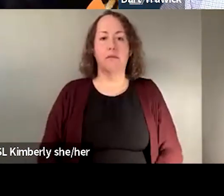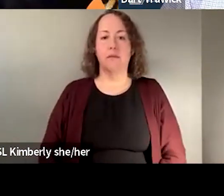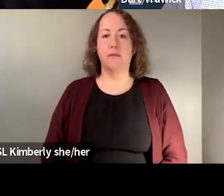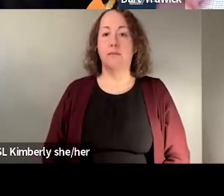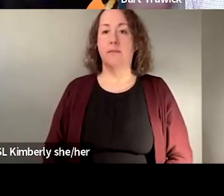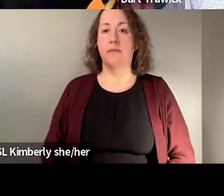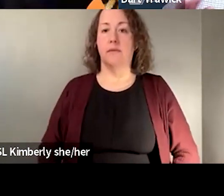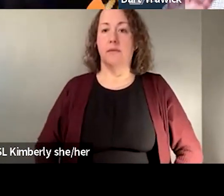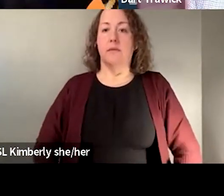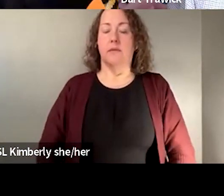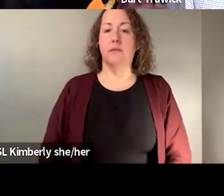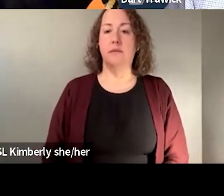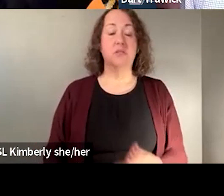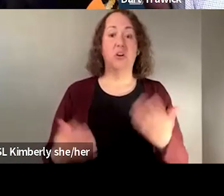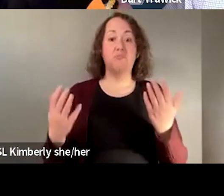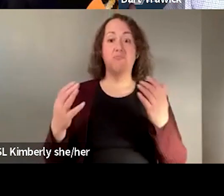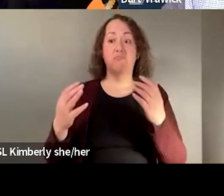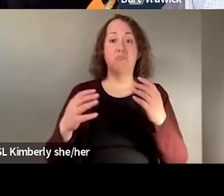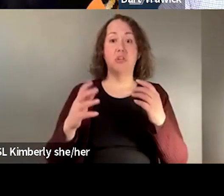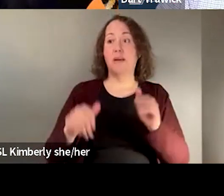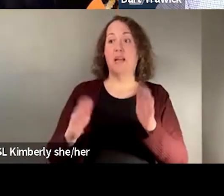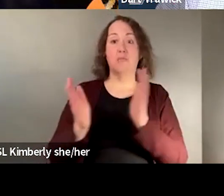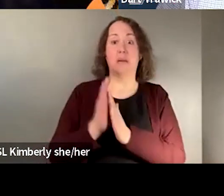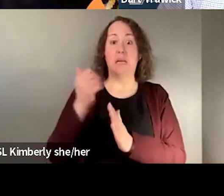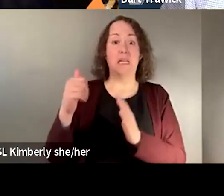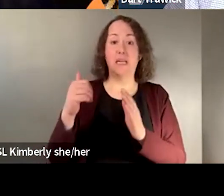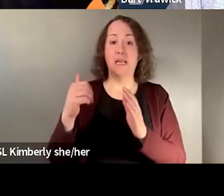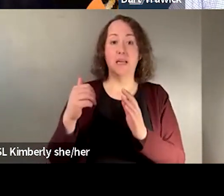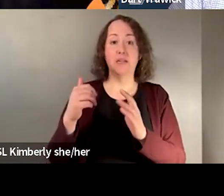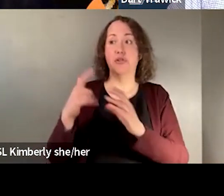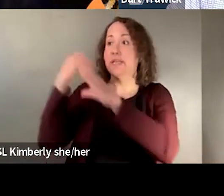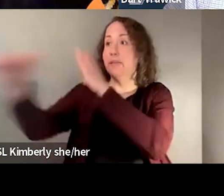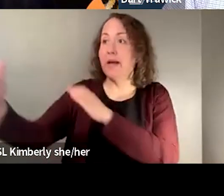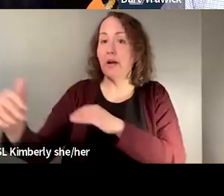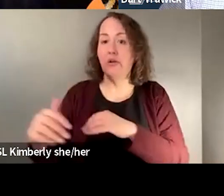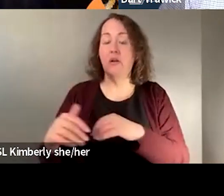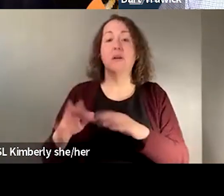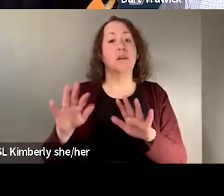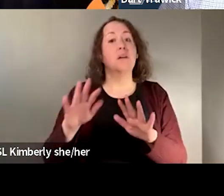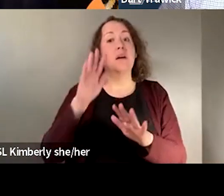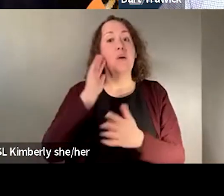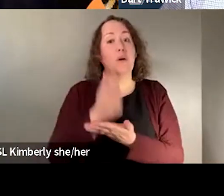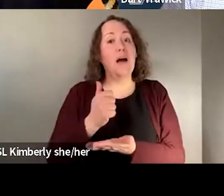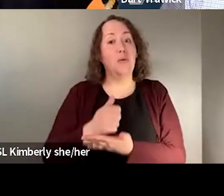So you can send it to any email you want. Just, you know, it's helpful to let people know that it's -- that the email is coming.